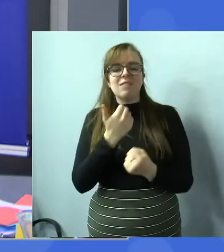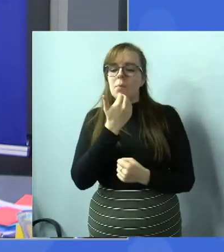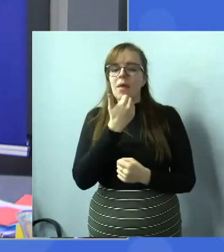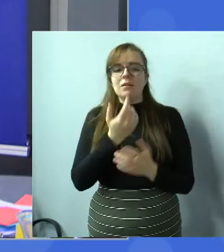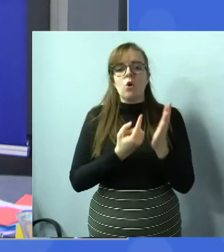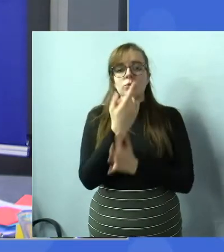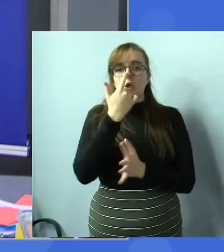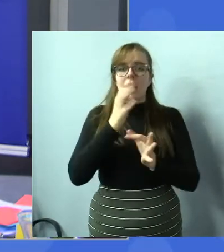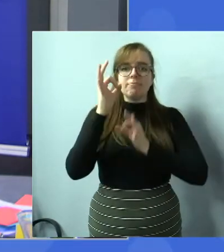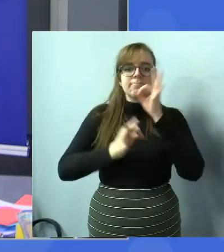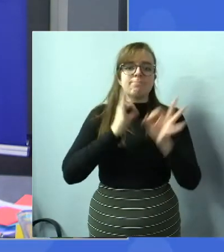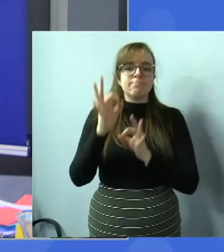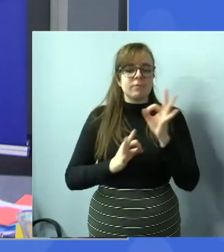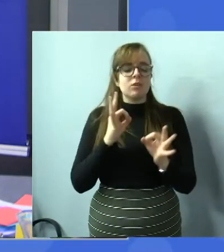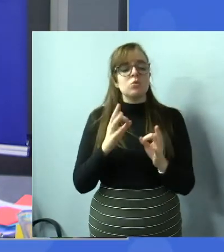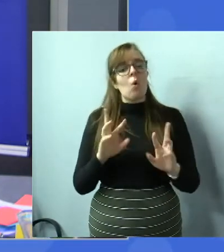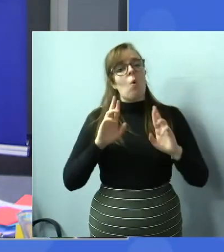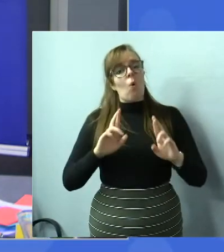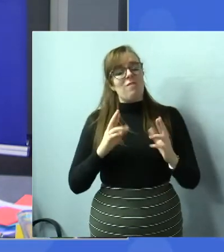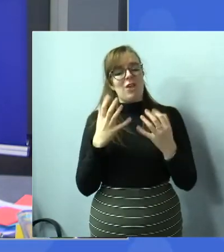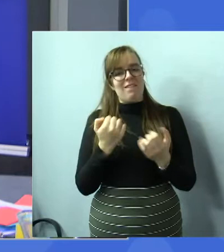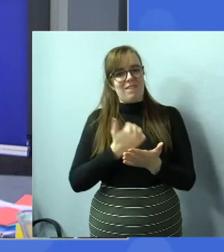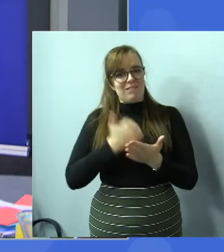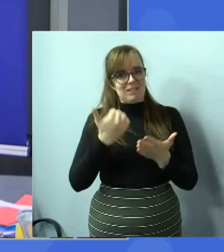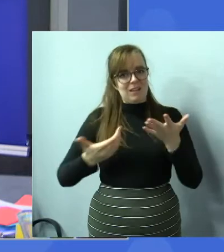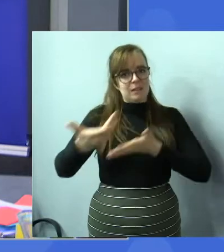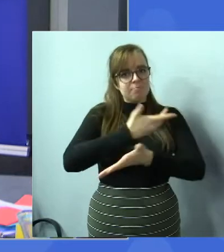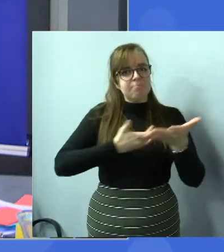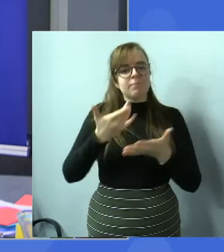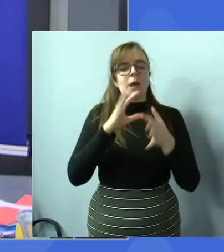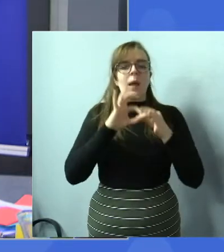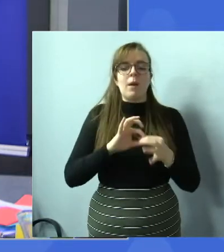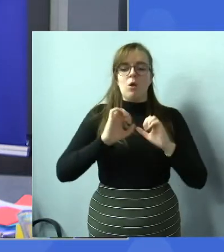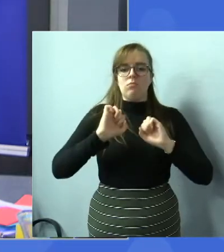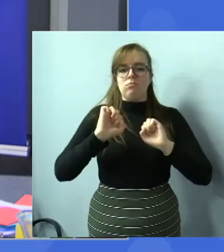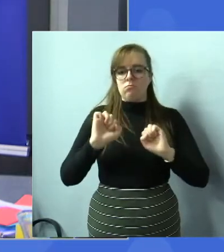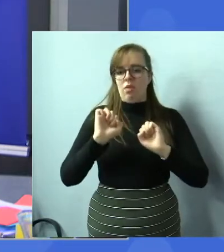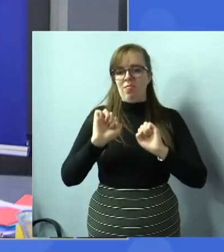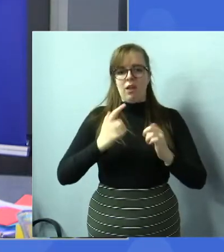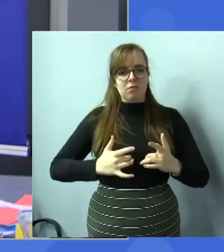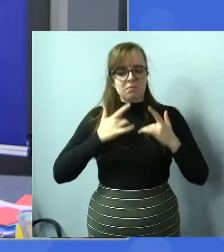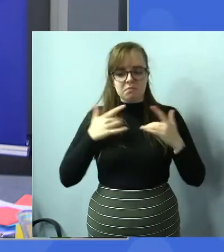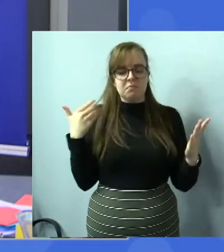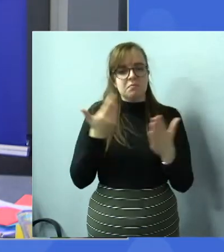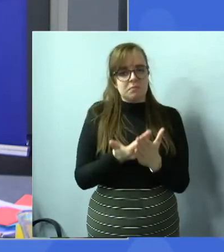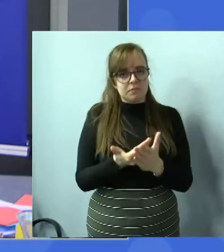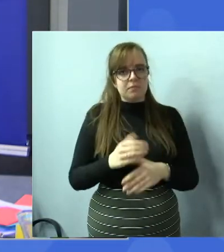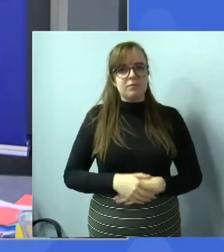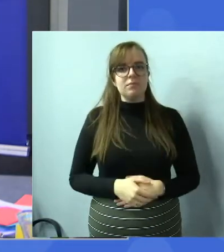questions so hopefully we'll have some fantastic discussions about what they've shared with us and of course the weekend which is a neat segue it's what we're